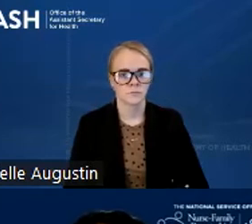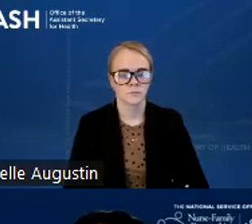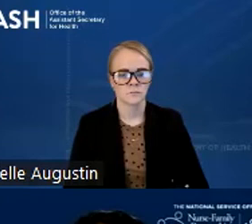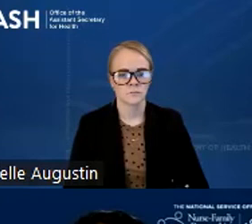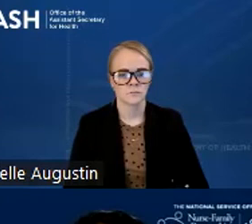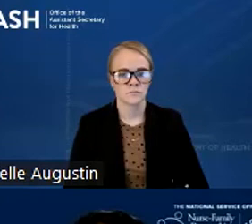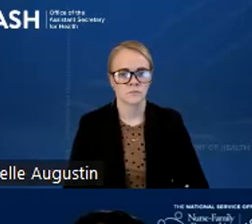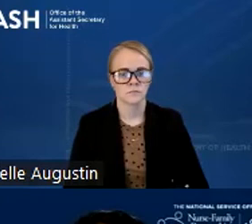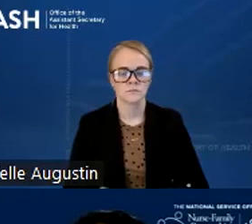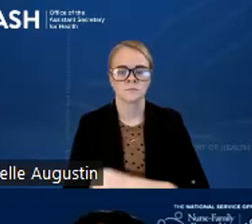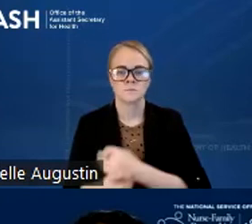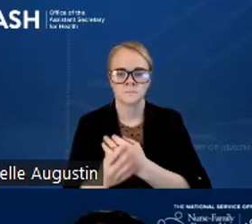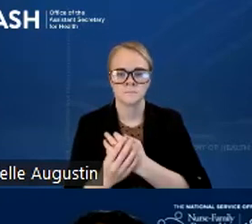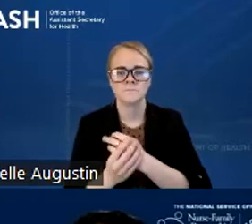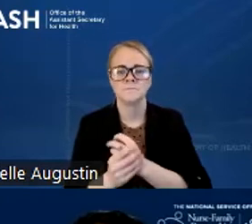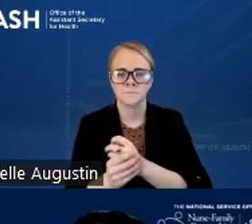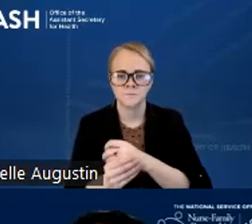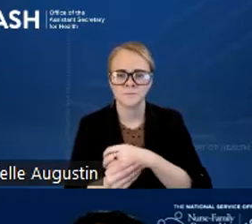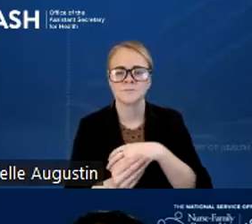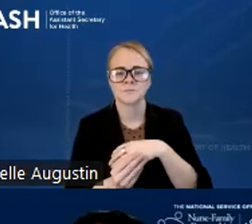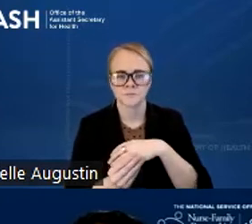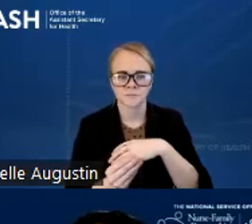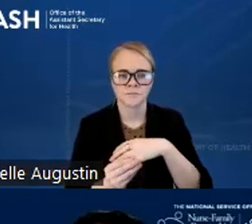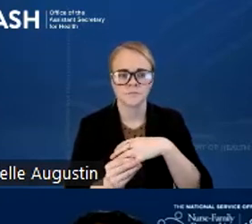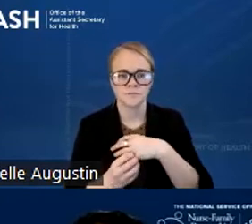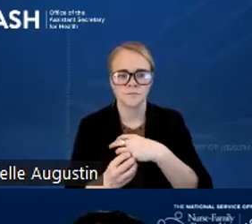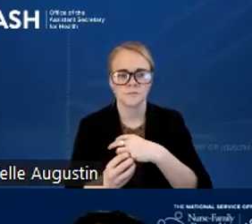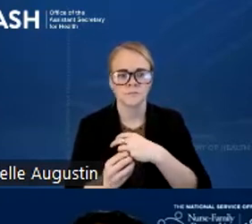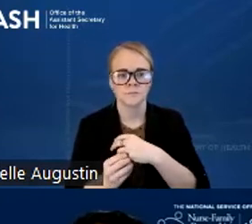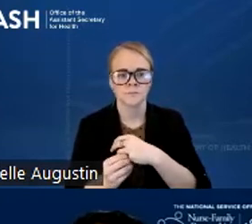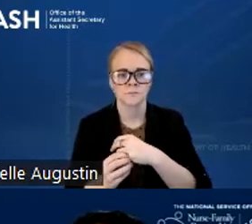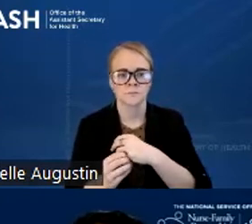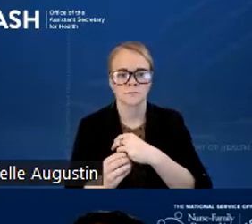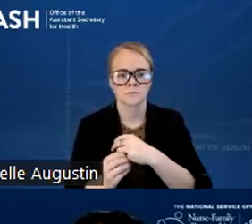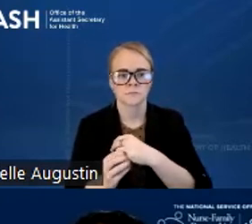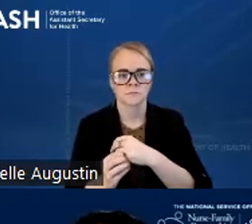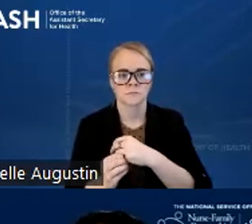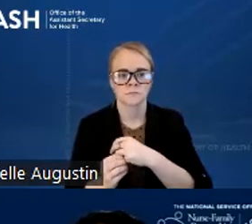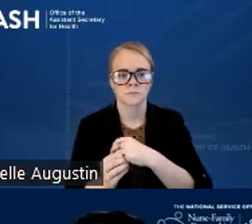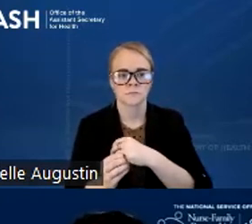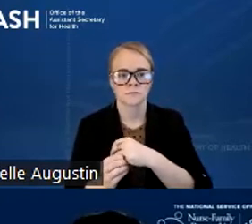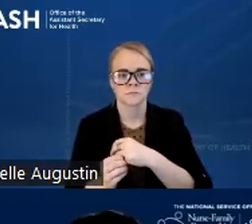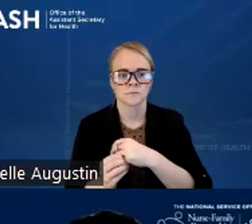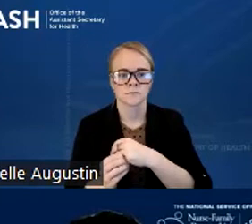providers reach out, titrate medications to get patients at goal again.